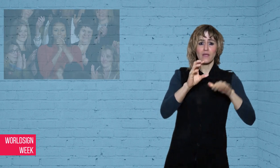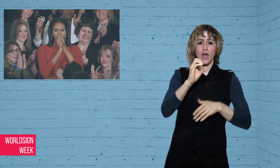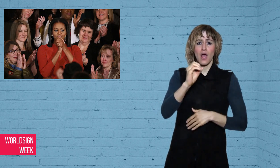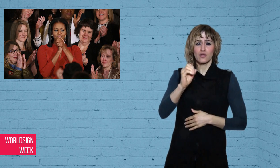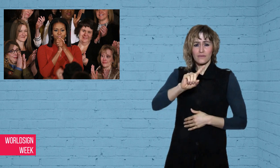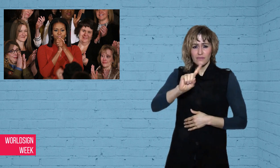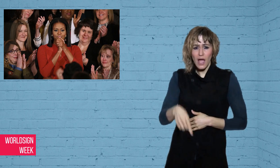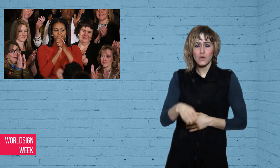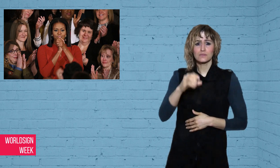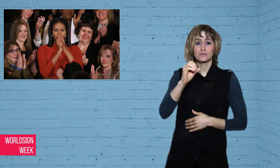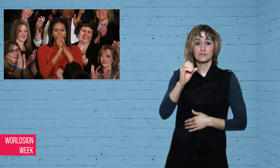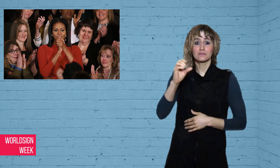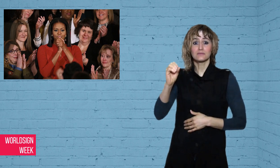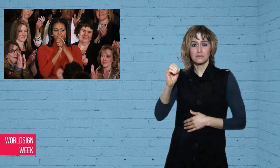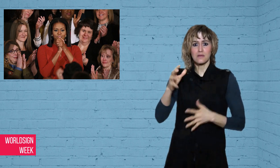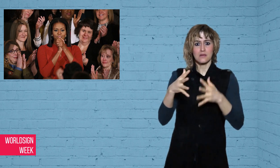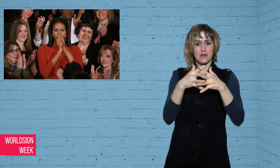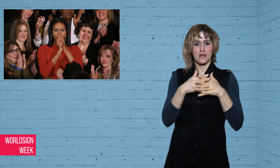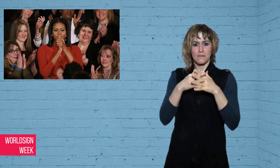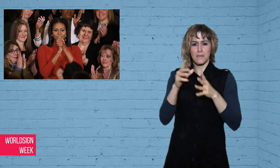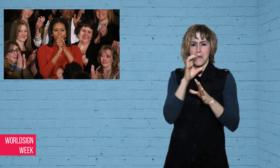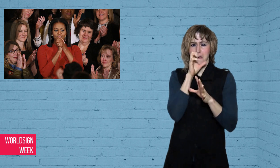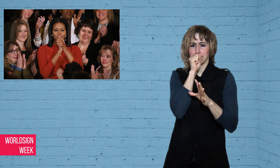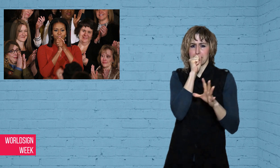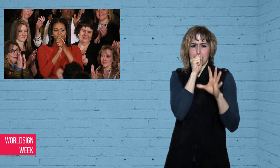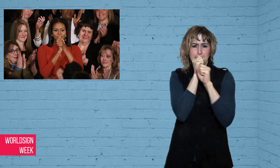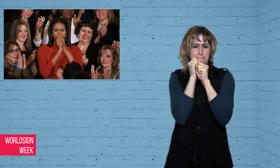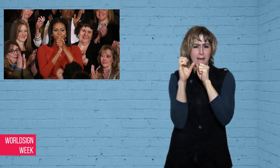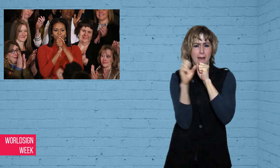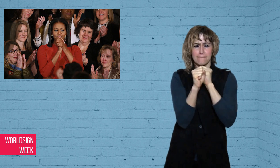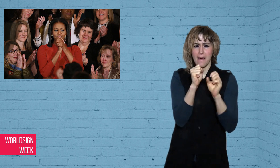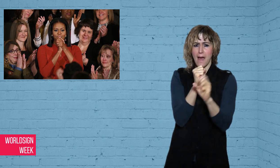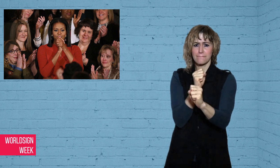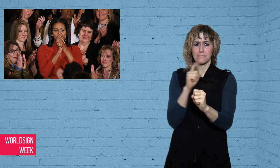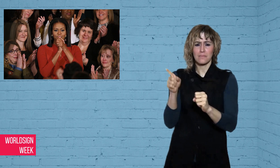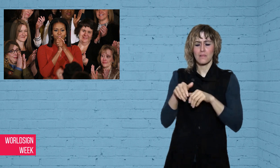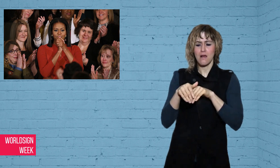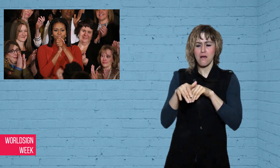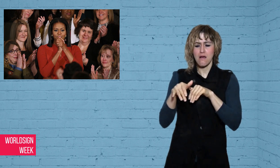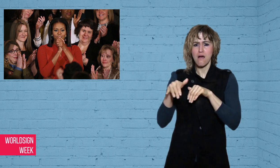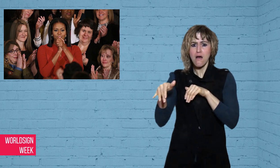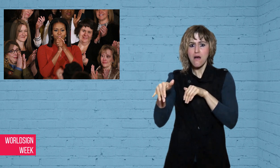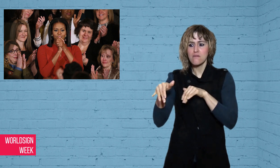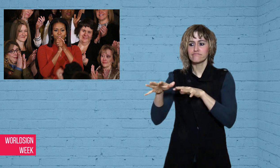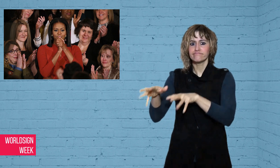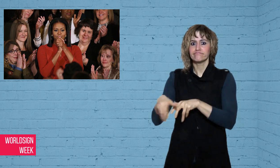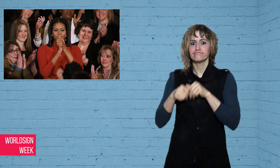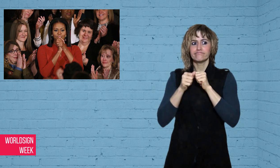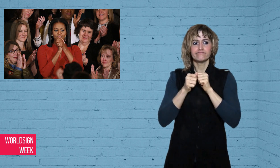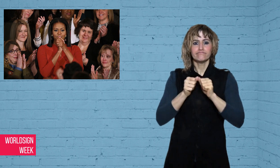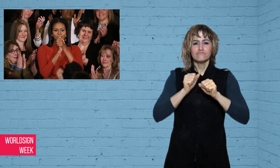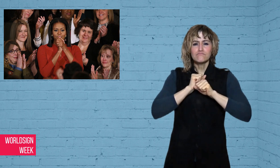she will be freed in May,